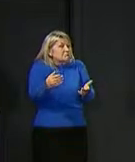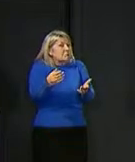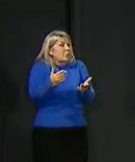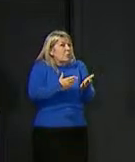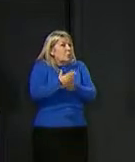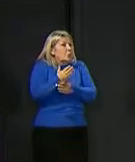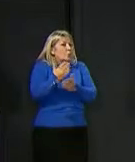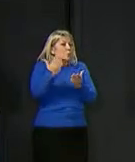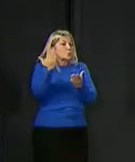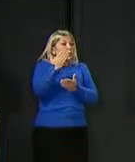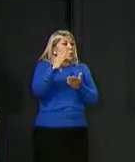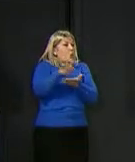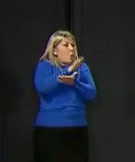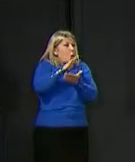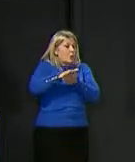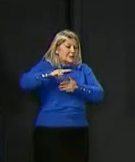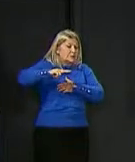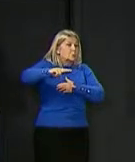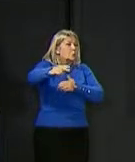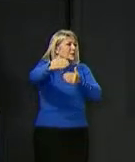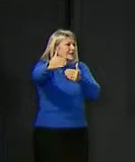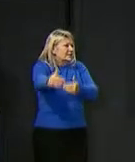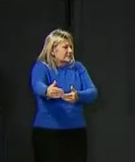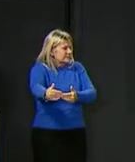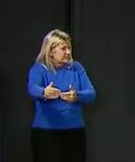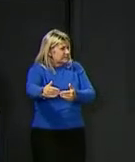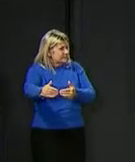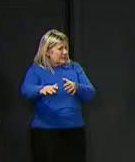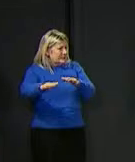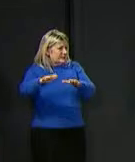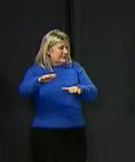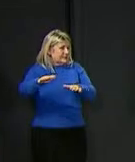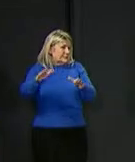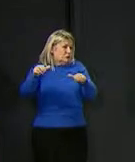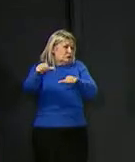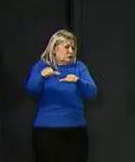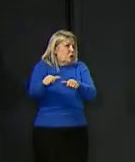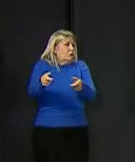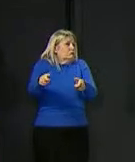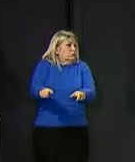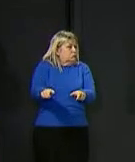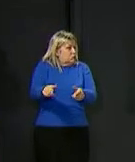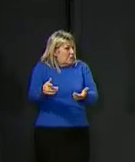which for some start next week. So I'm just wondering how much advanced notice do you think